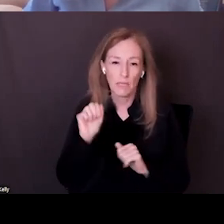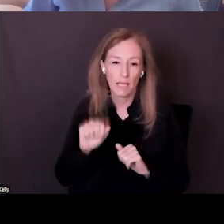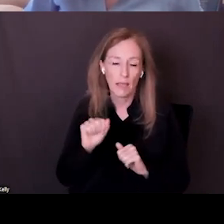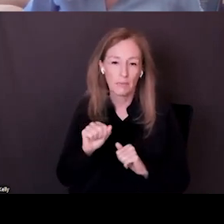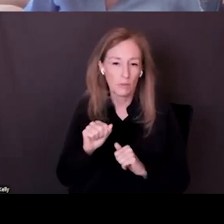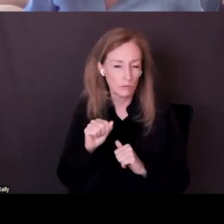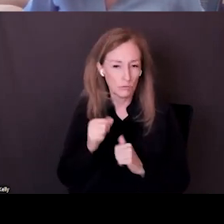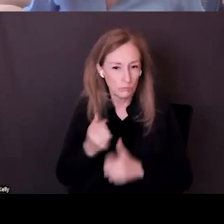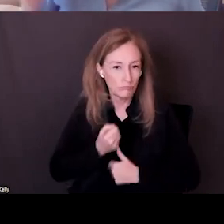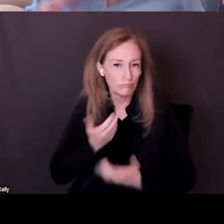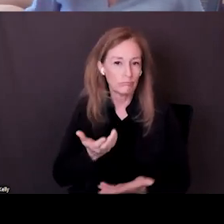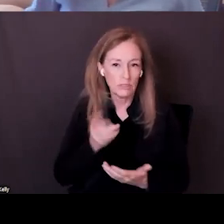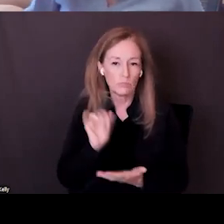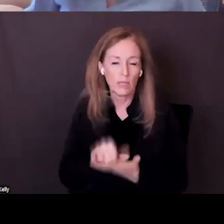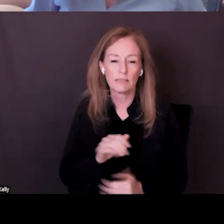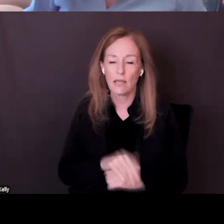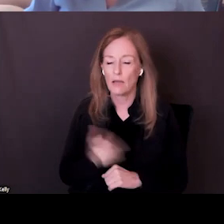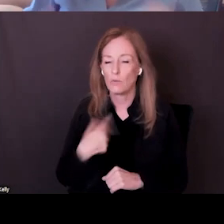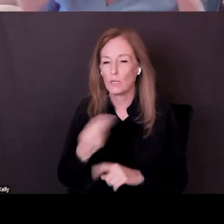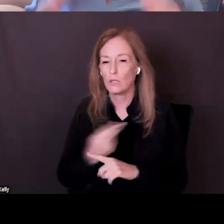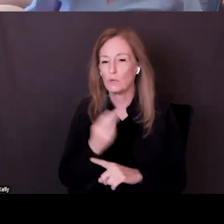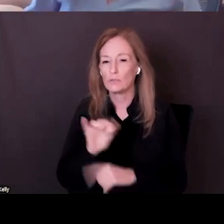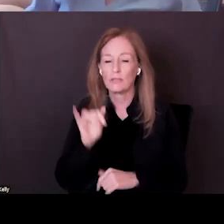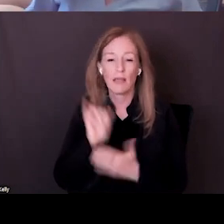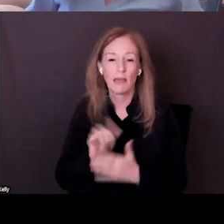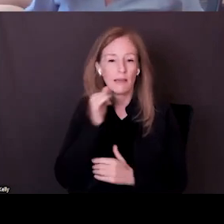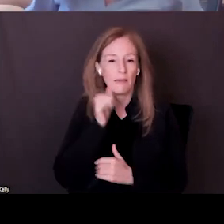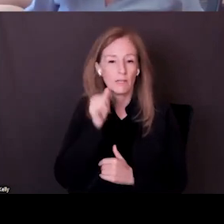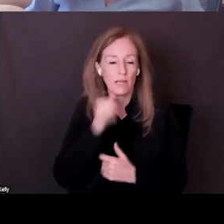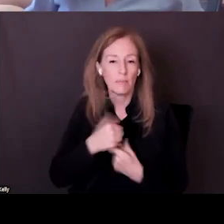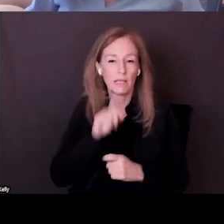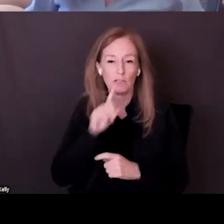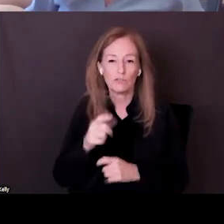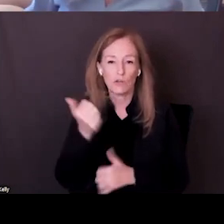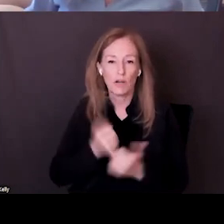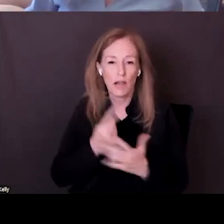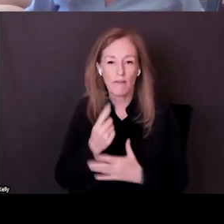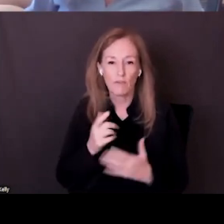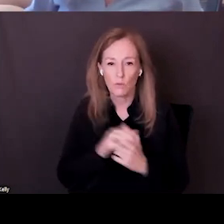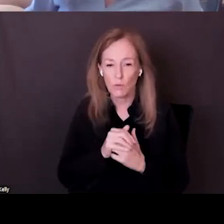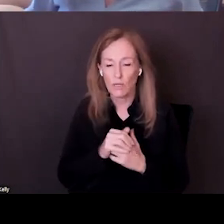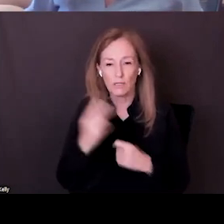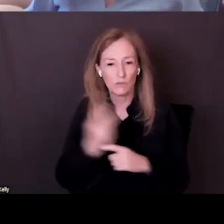THAT IN TREATMENT TEAM EVERY DAY TO MAKE SURE THAT EVERYONE IS REALLY DRIVING AT THE SAME CORE TREATMENT APPROACH FOR ALL OF THE